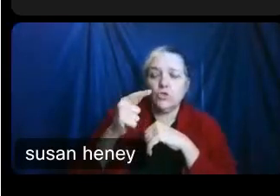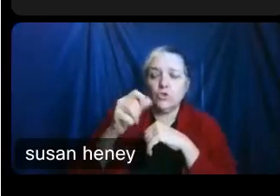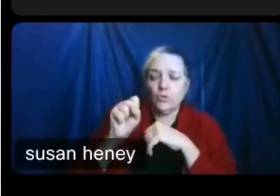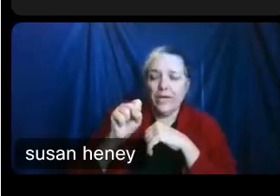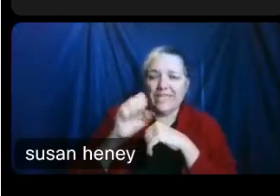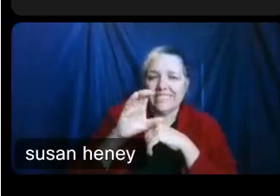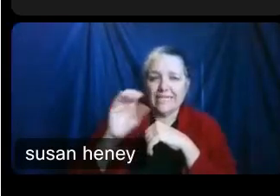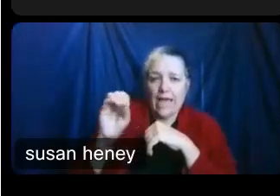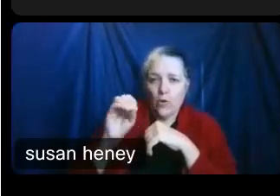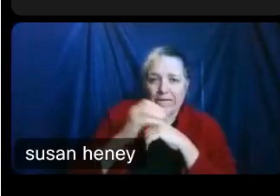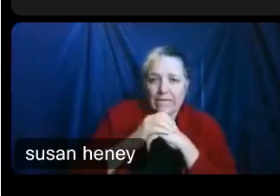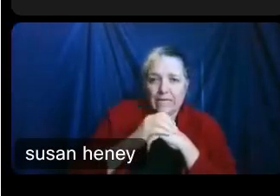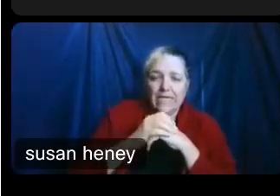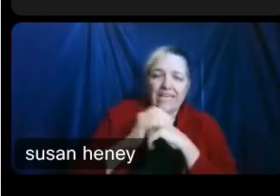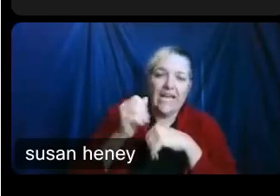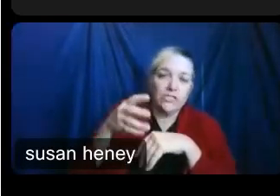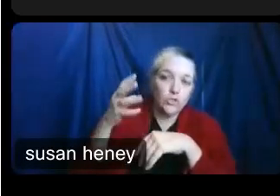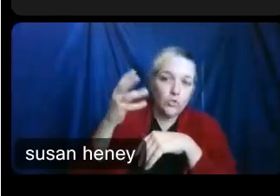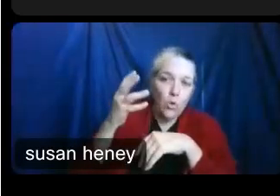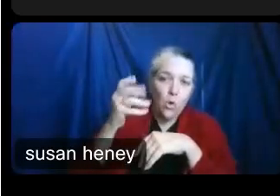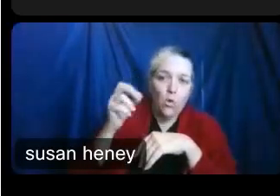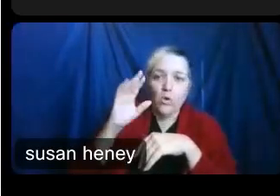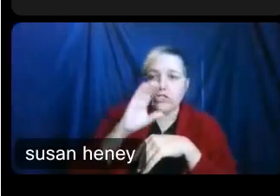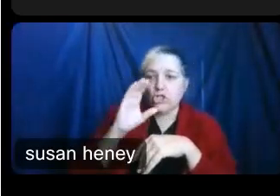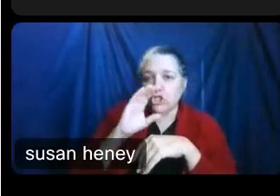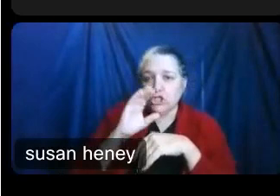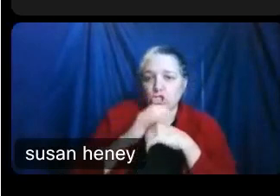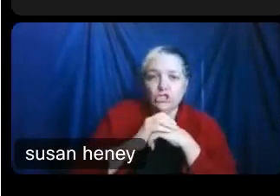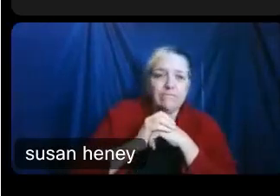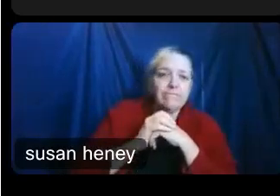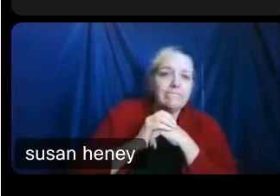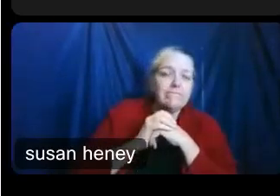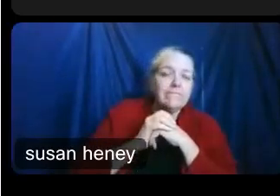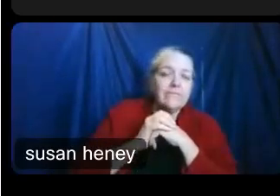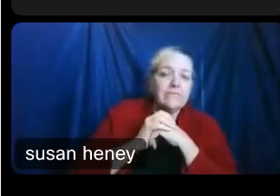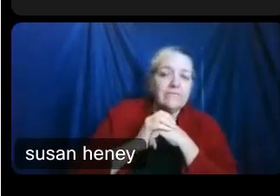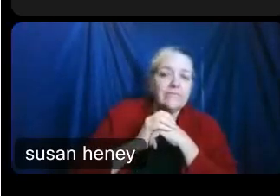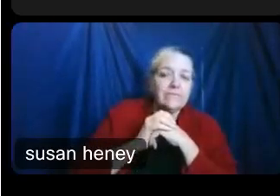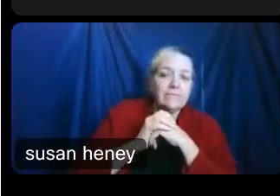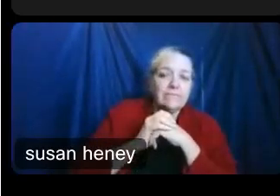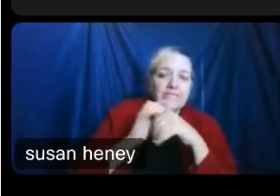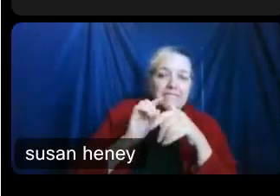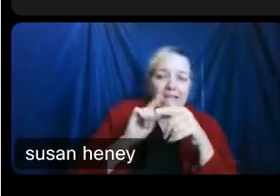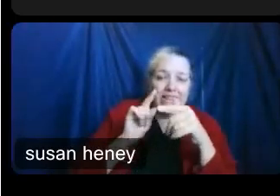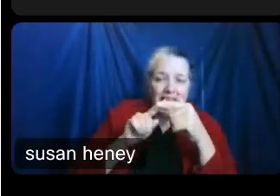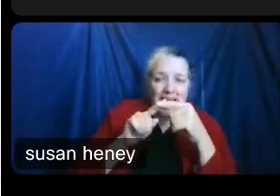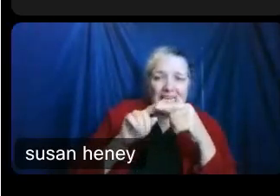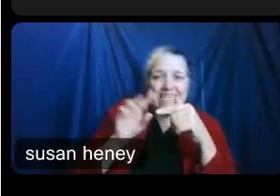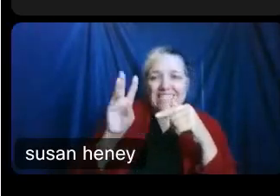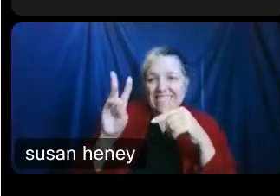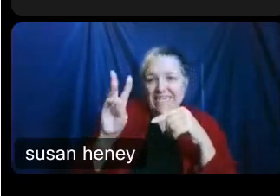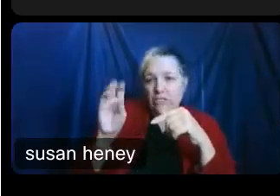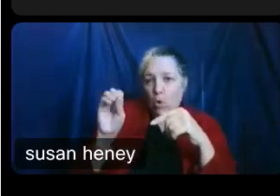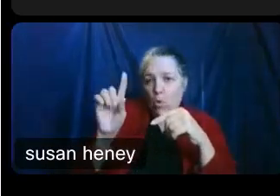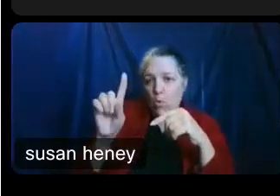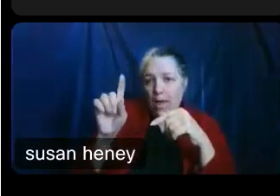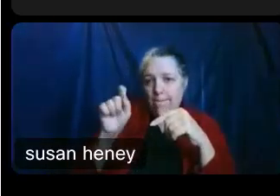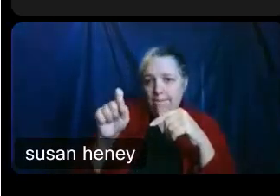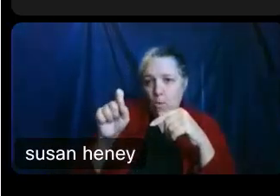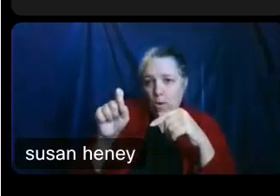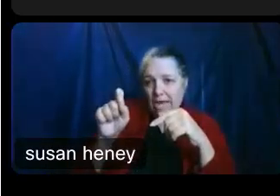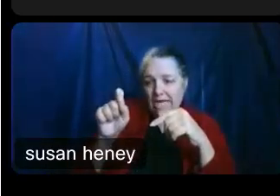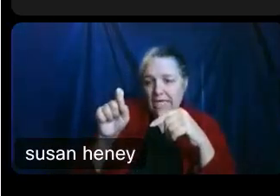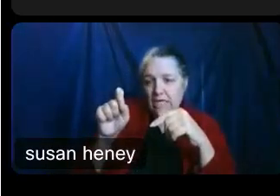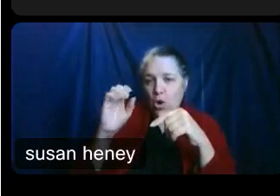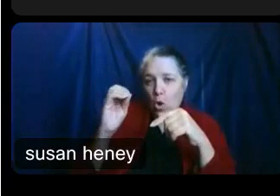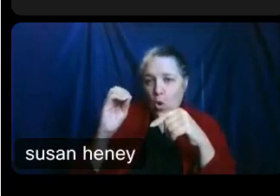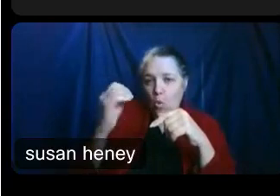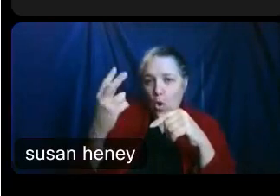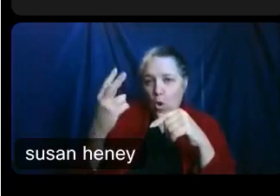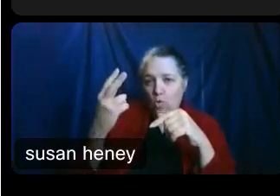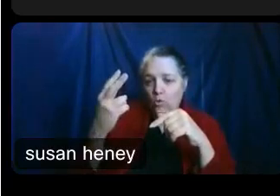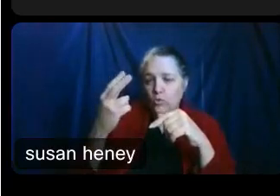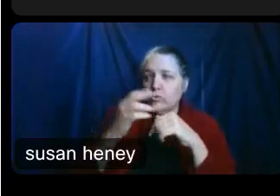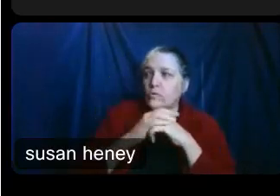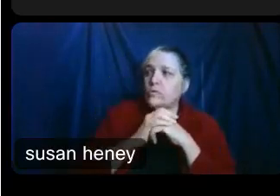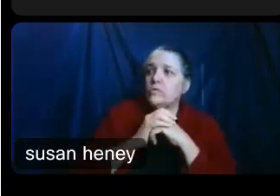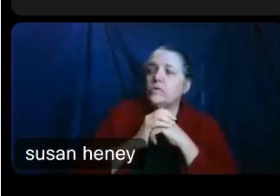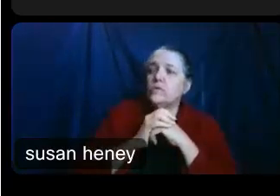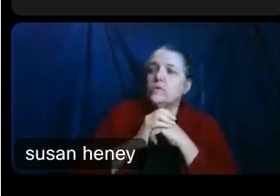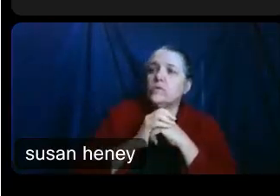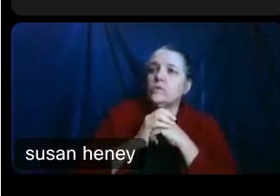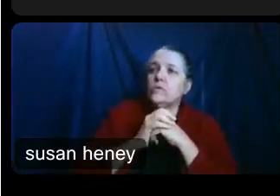you can search for it in that search bar up top. And then we know we are in 601.02. So,